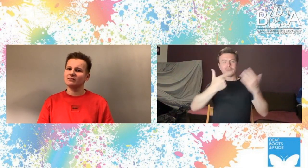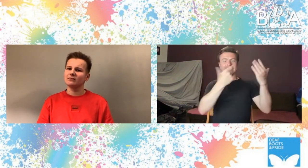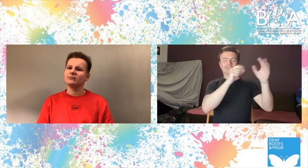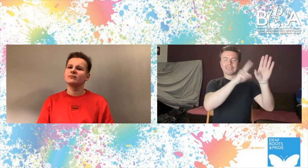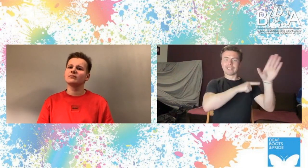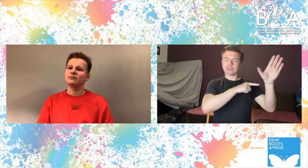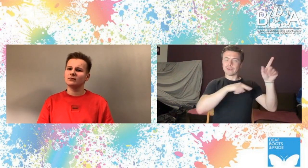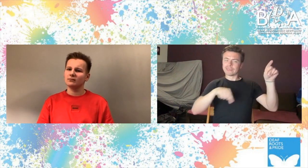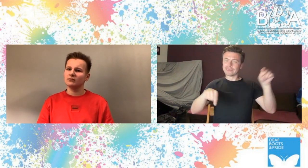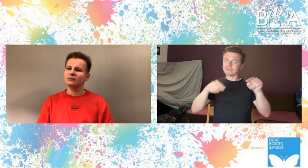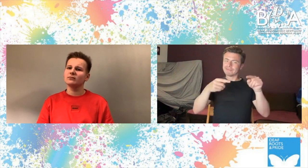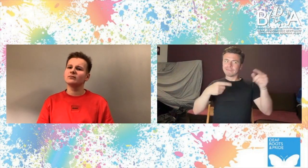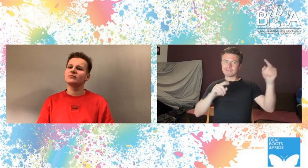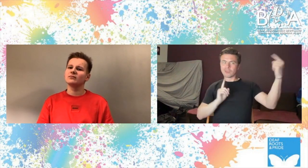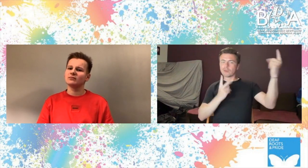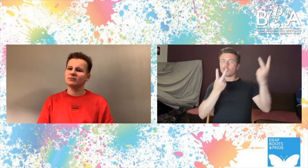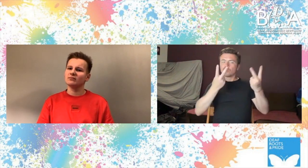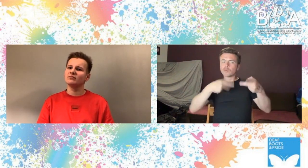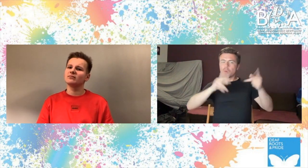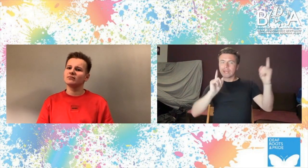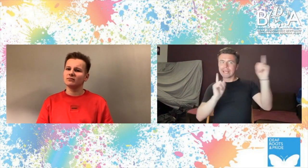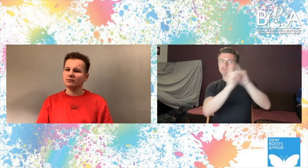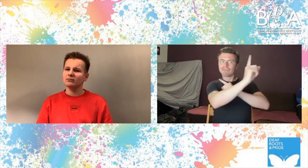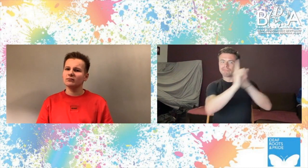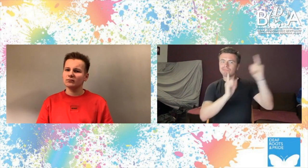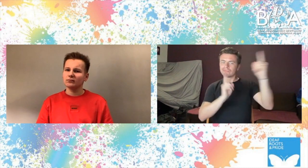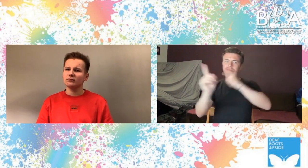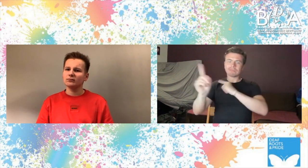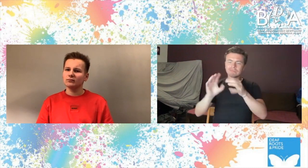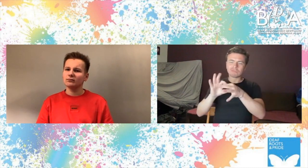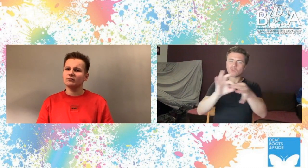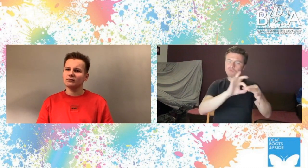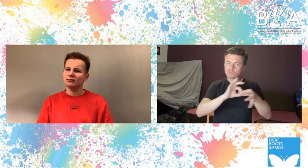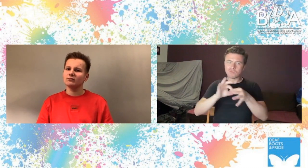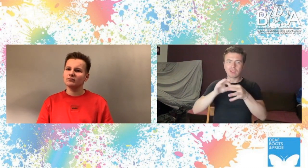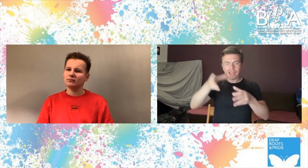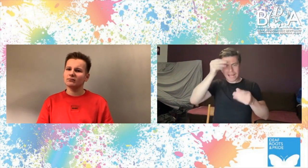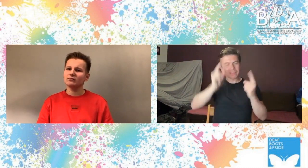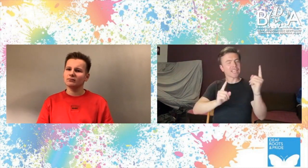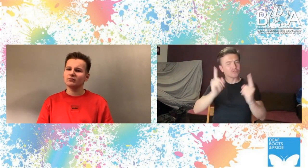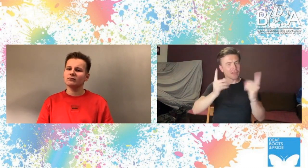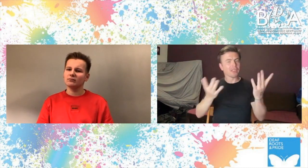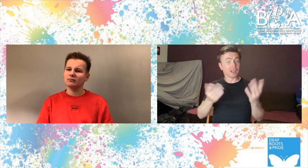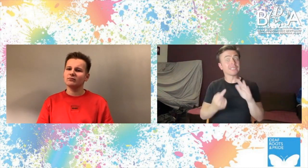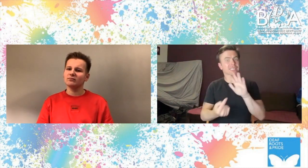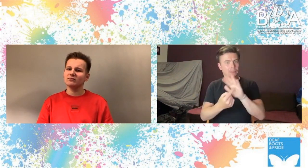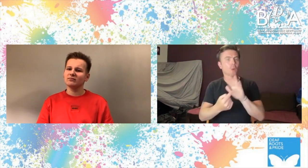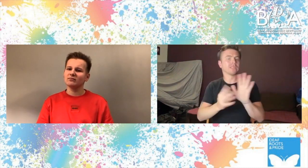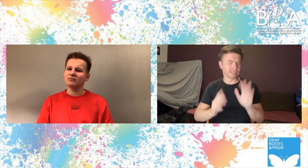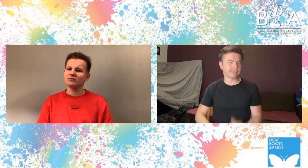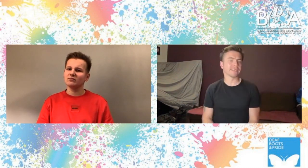learn from 18-year-olds to so I think that dialogue can be important.